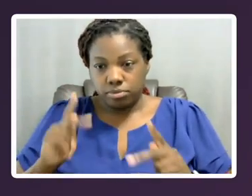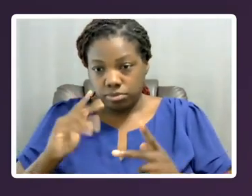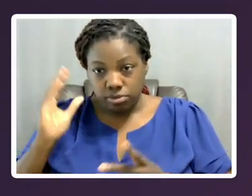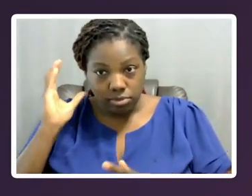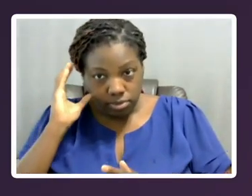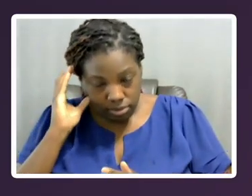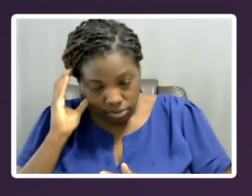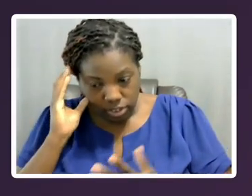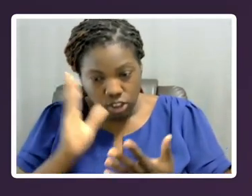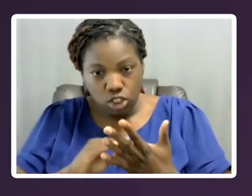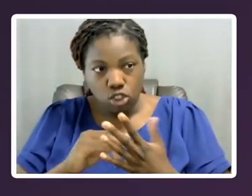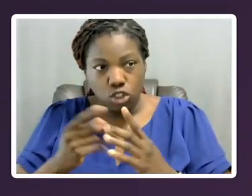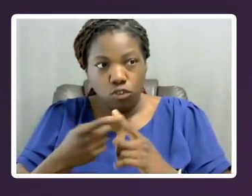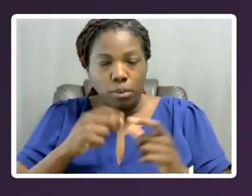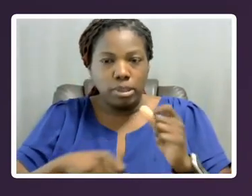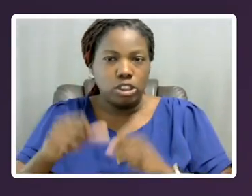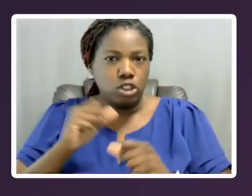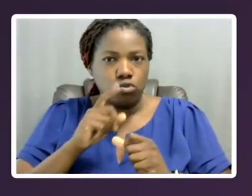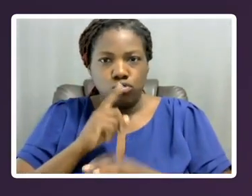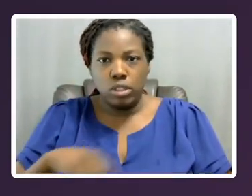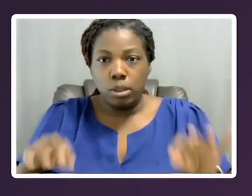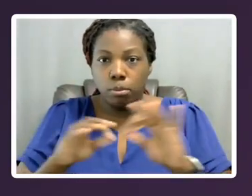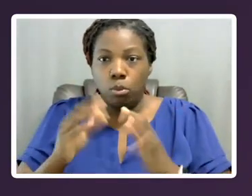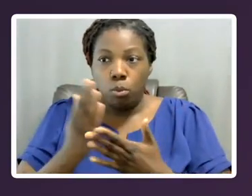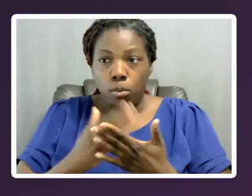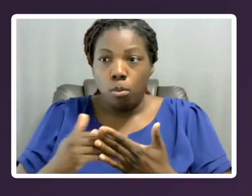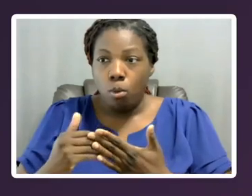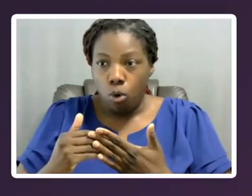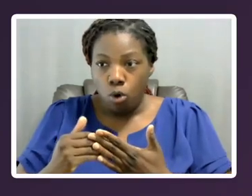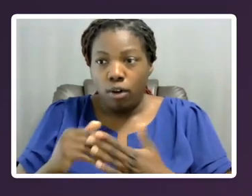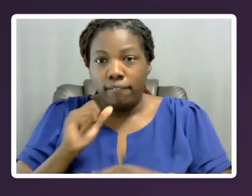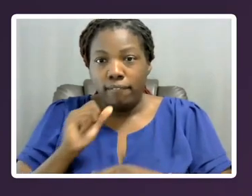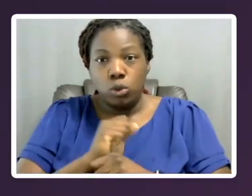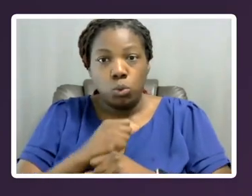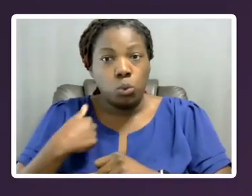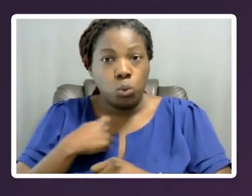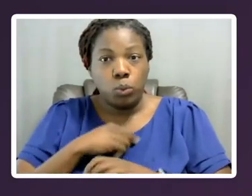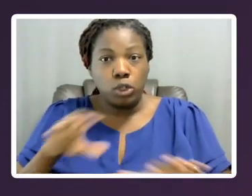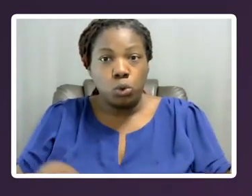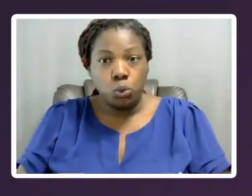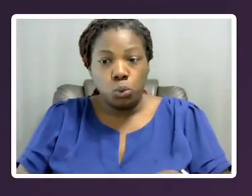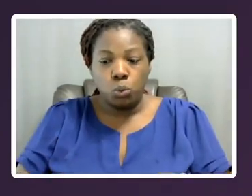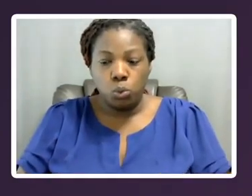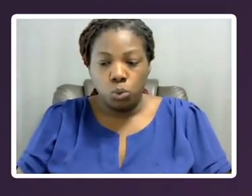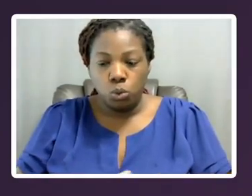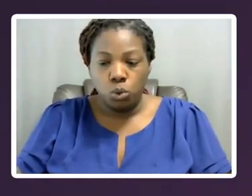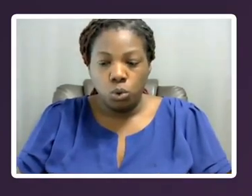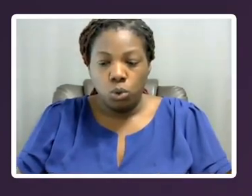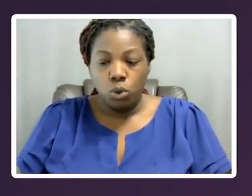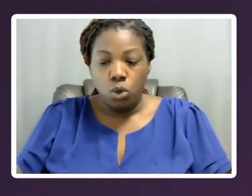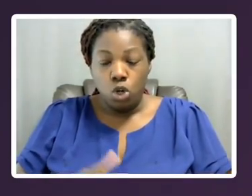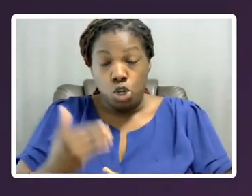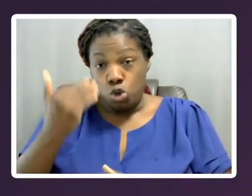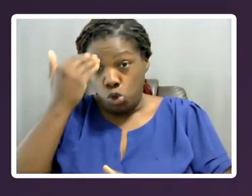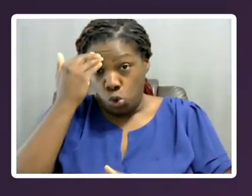important part of the work that we do. So, knowing that they help to build a national